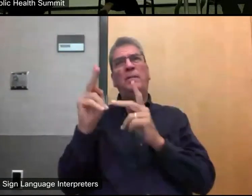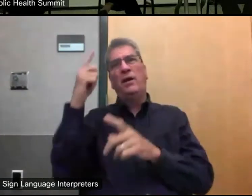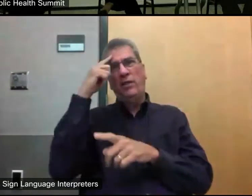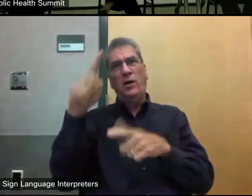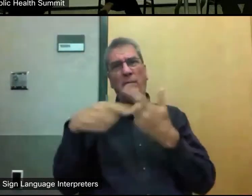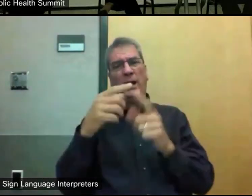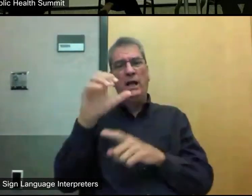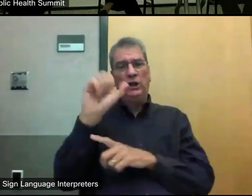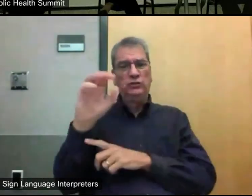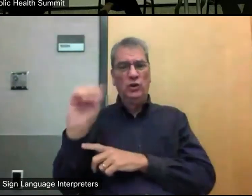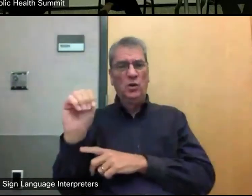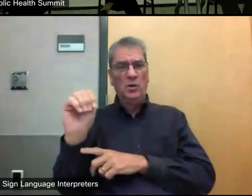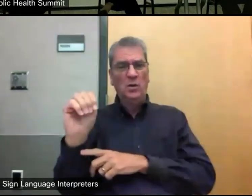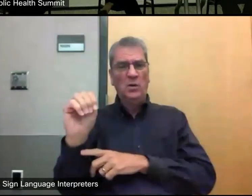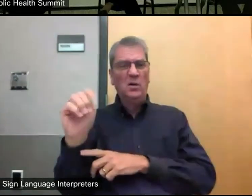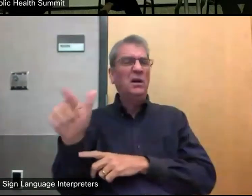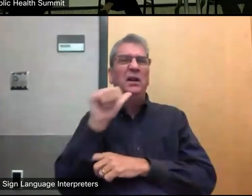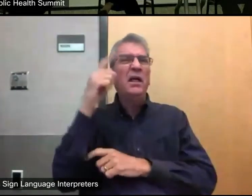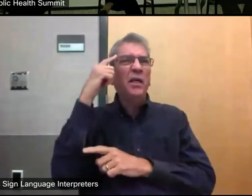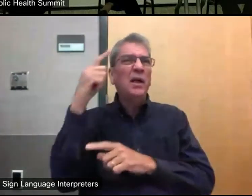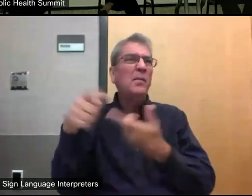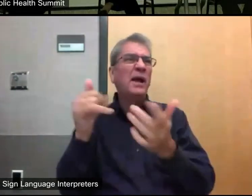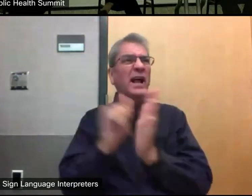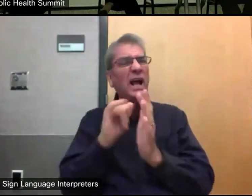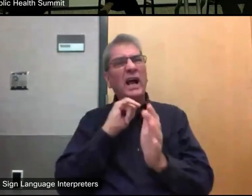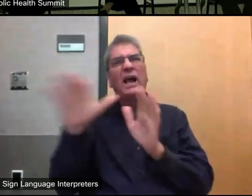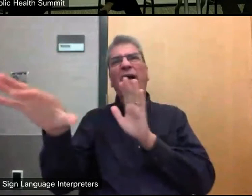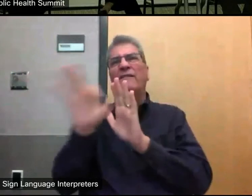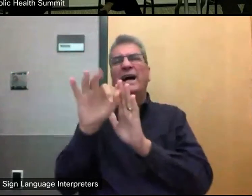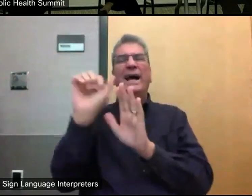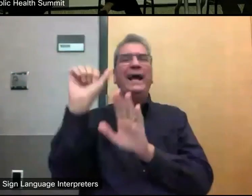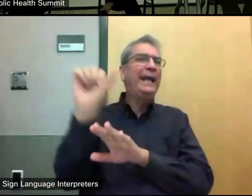media wasn't necessarily thinking about it as I can find literally anything to support